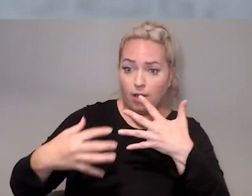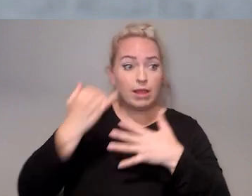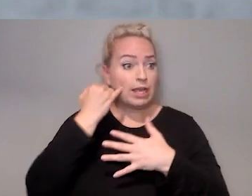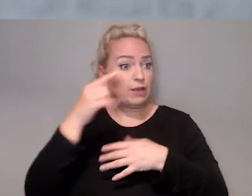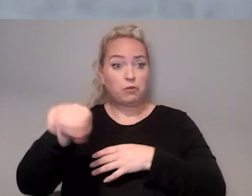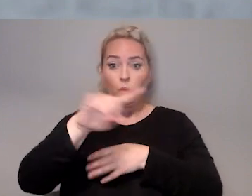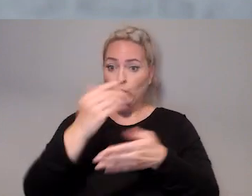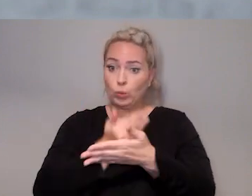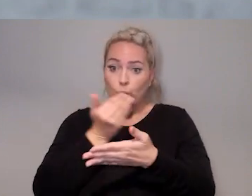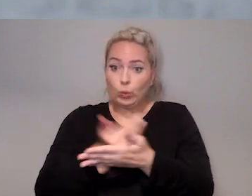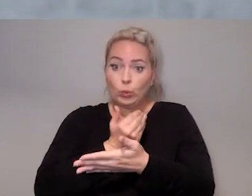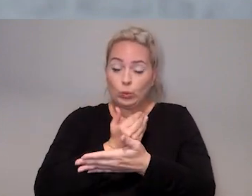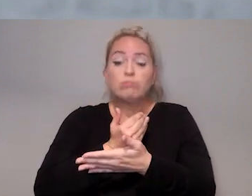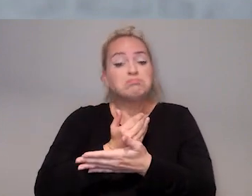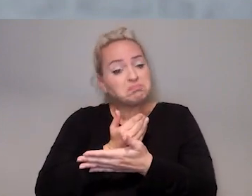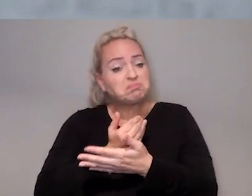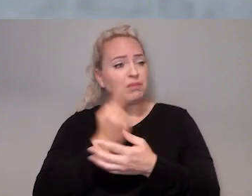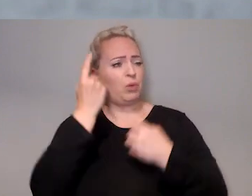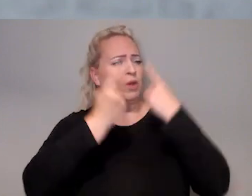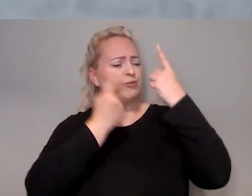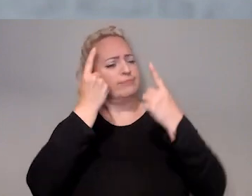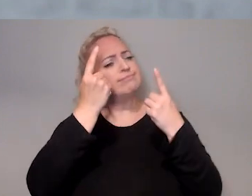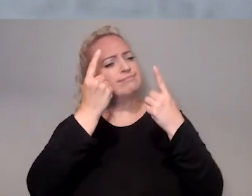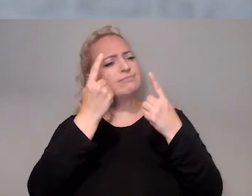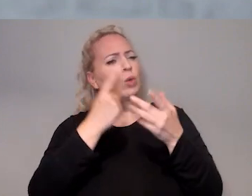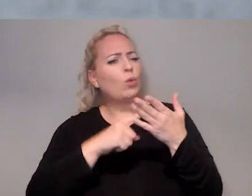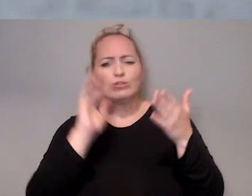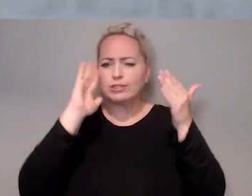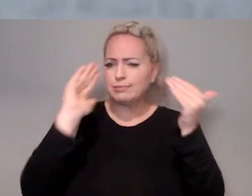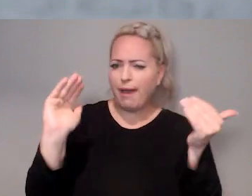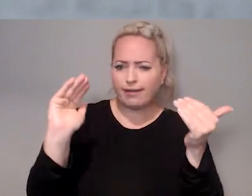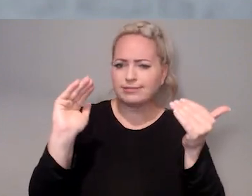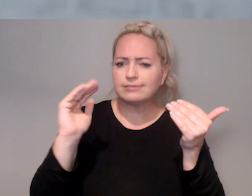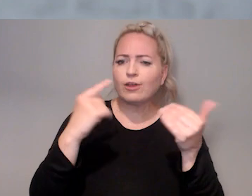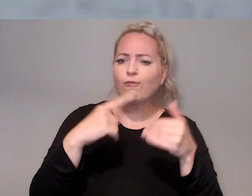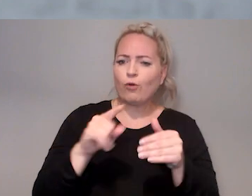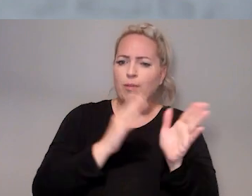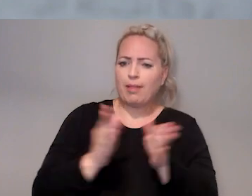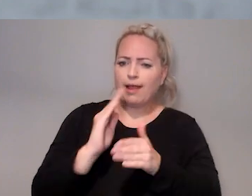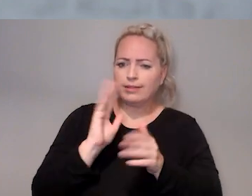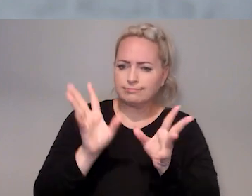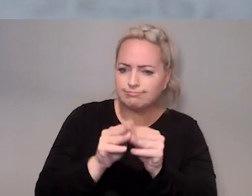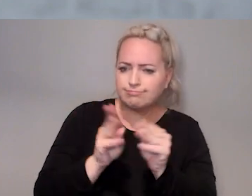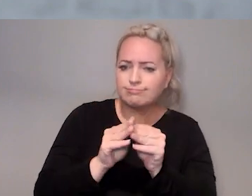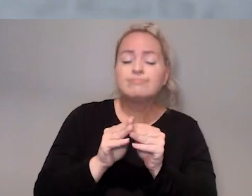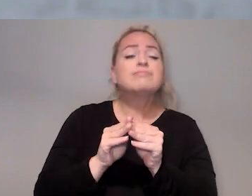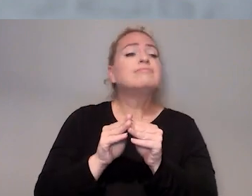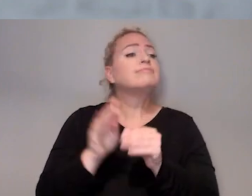new to planning you might be wondering what to expect during the planning session in addition you